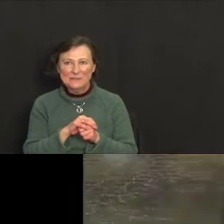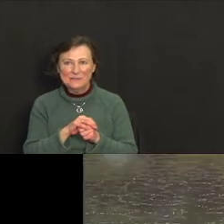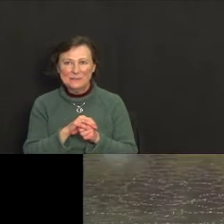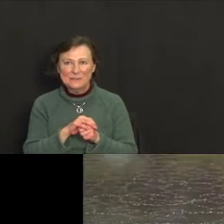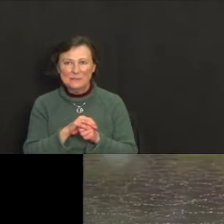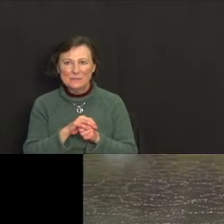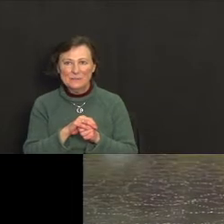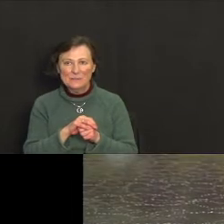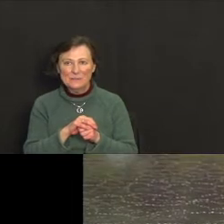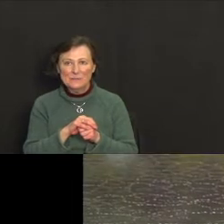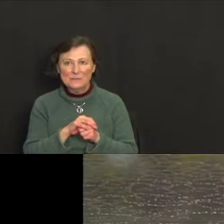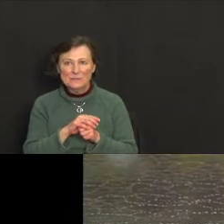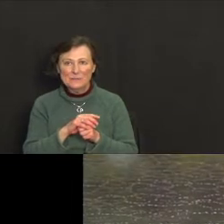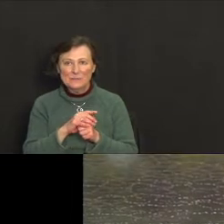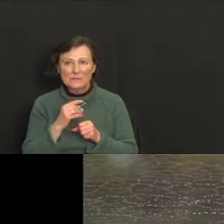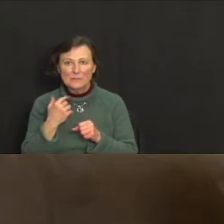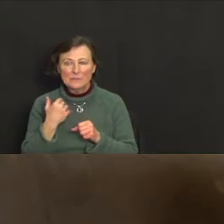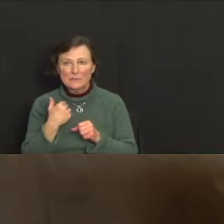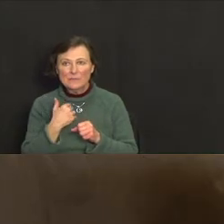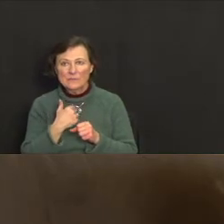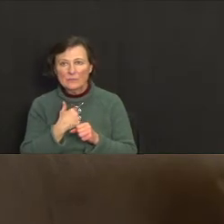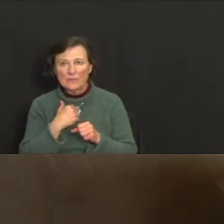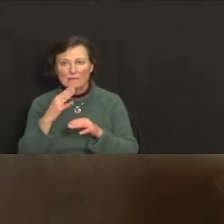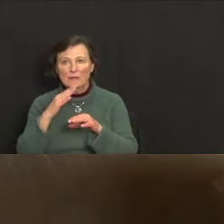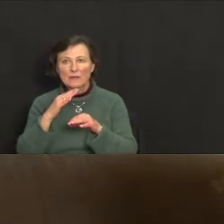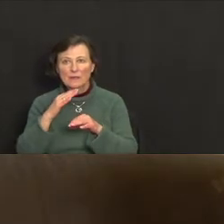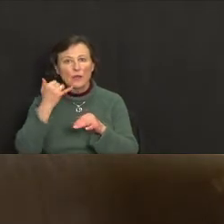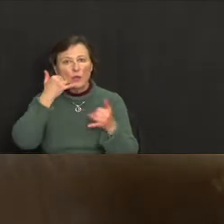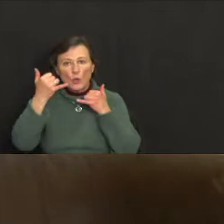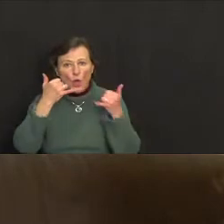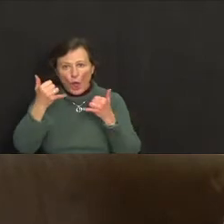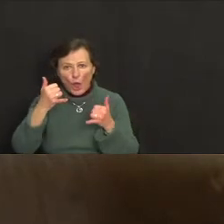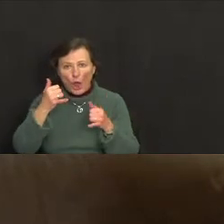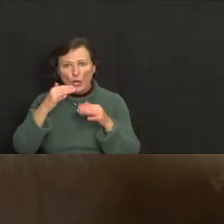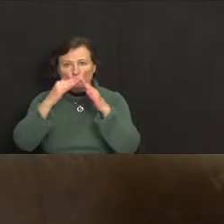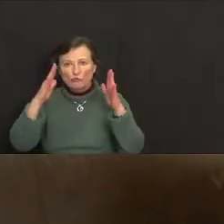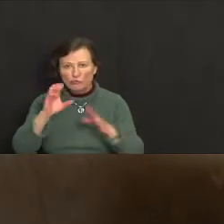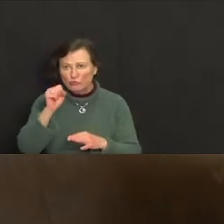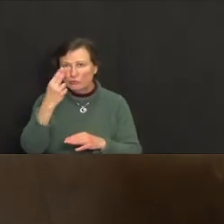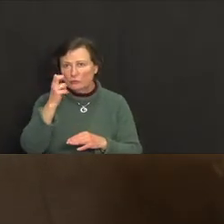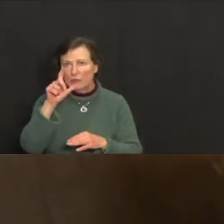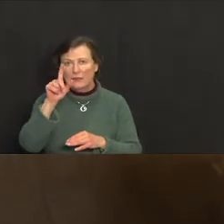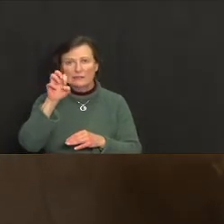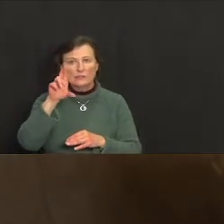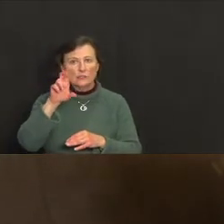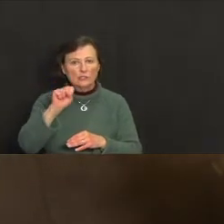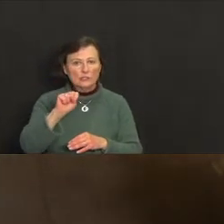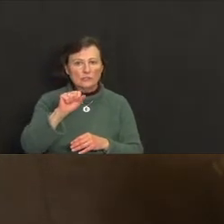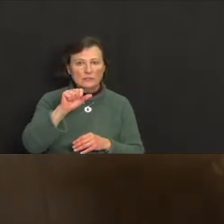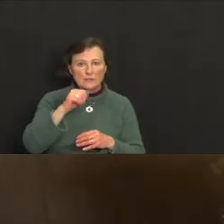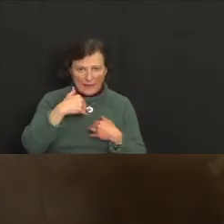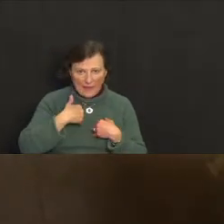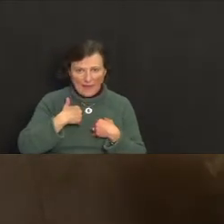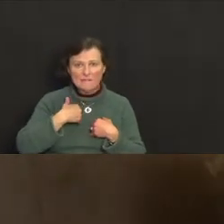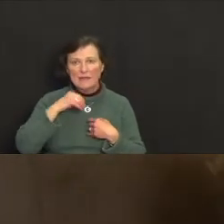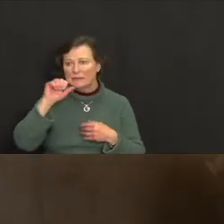He had called shelters, I mean tens of 20s. So many shelters and there were waiting lists... we actually